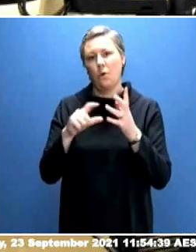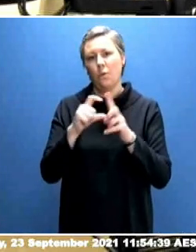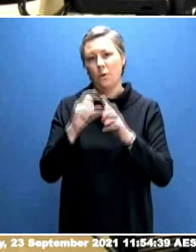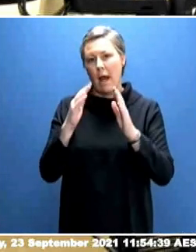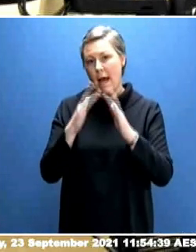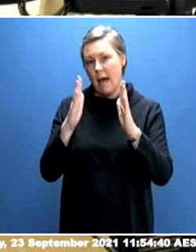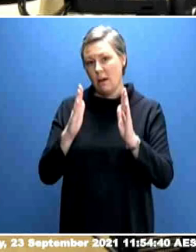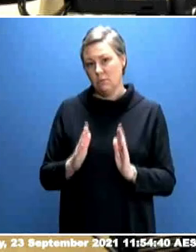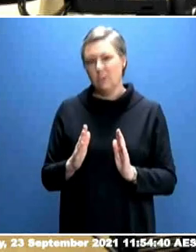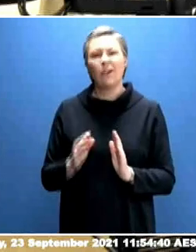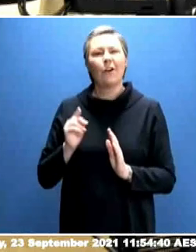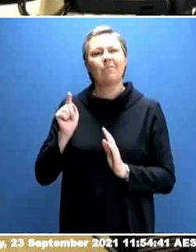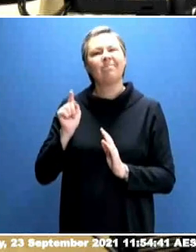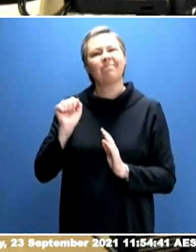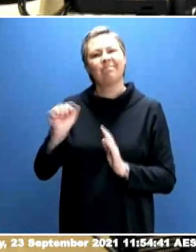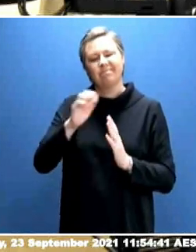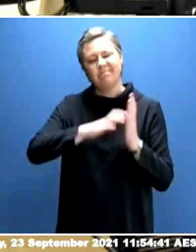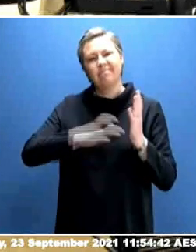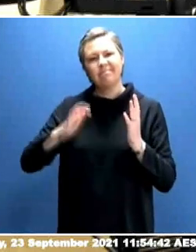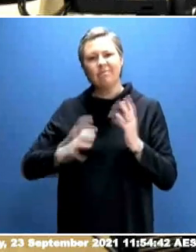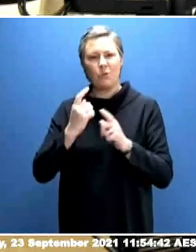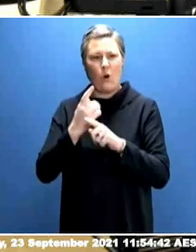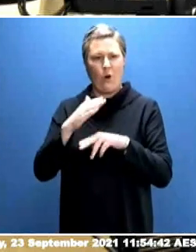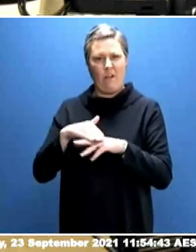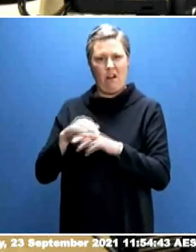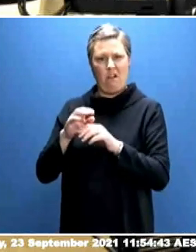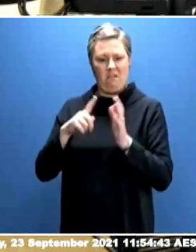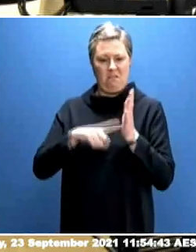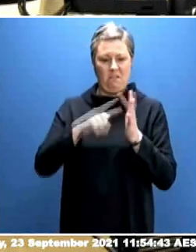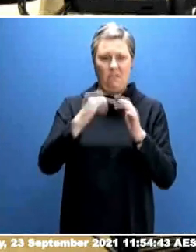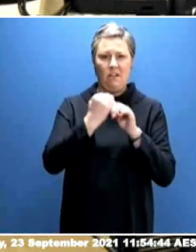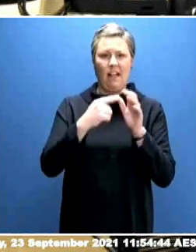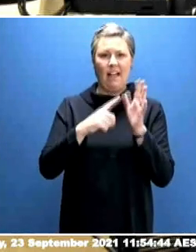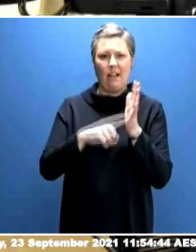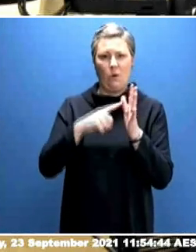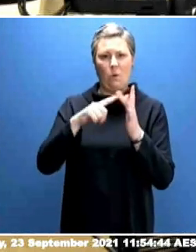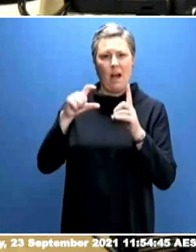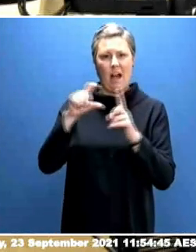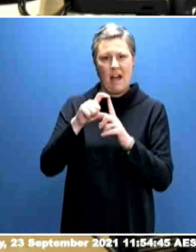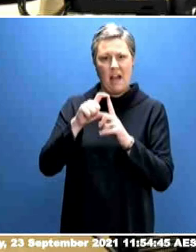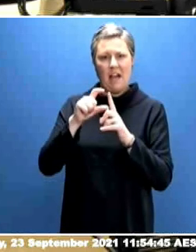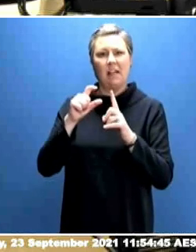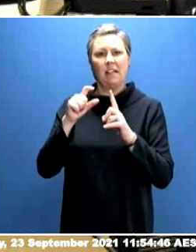as Legal Aid solicitor in charge of the care and protection practice